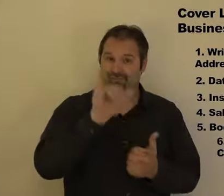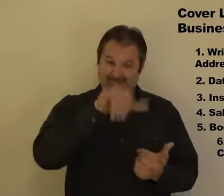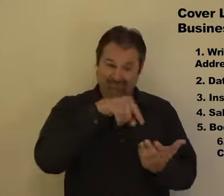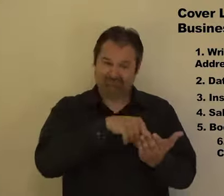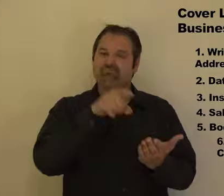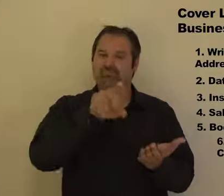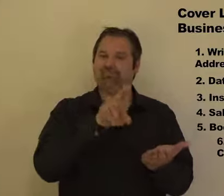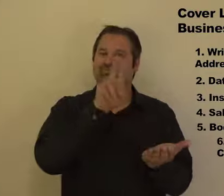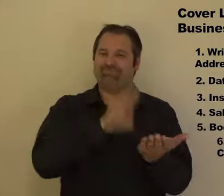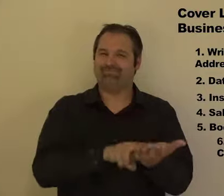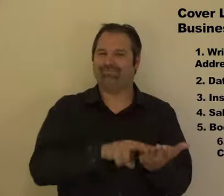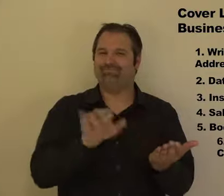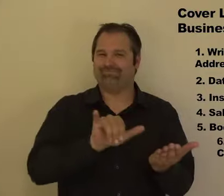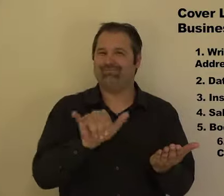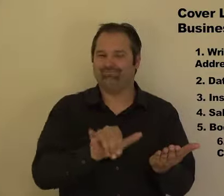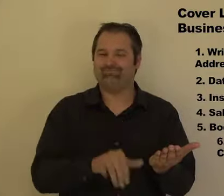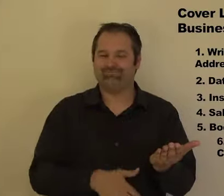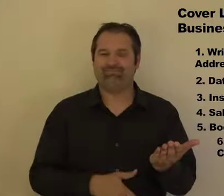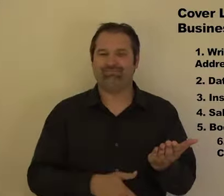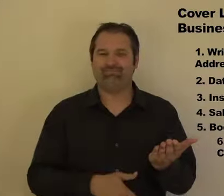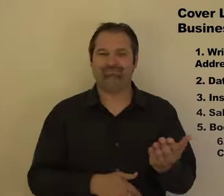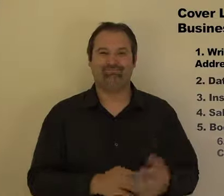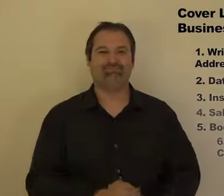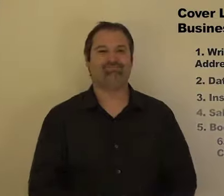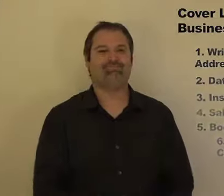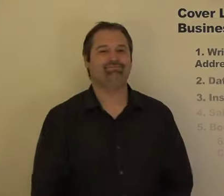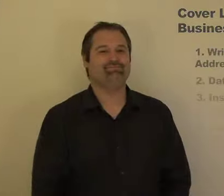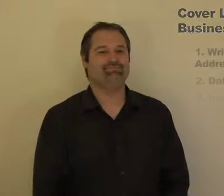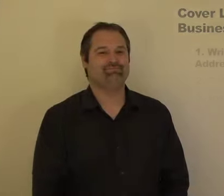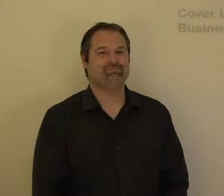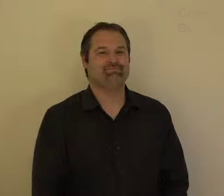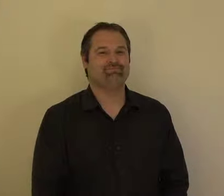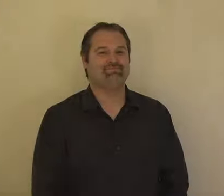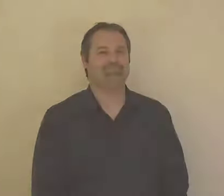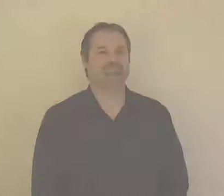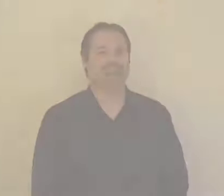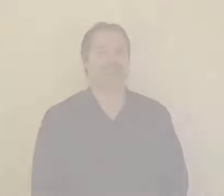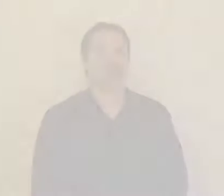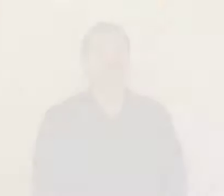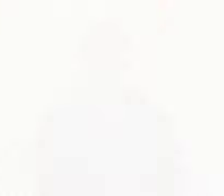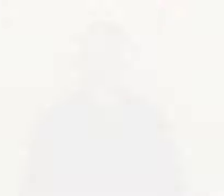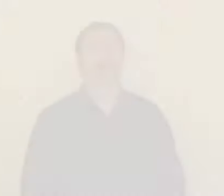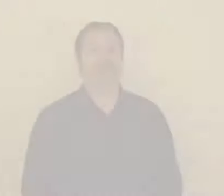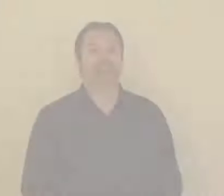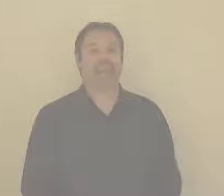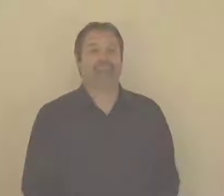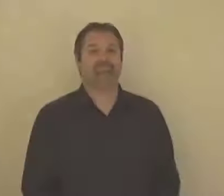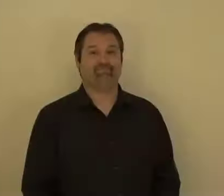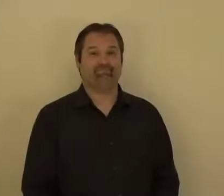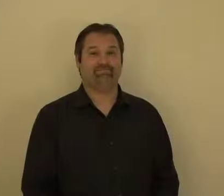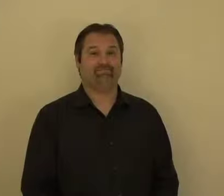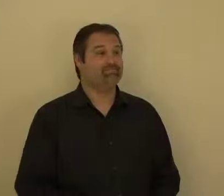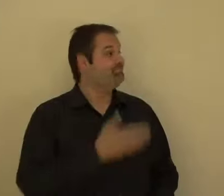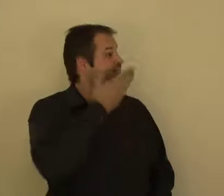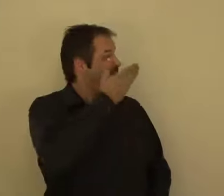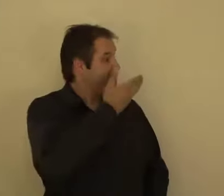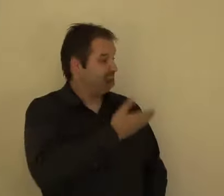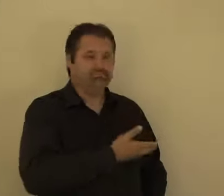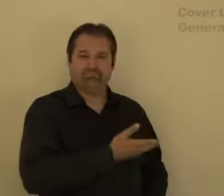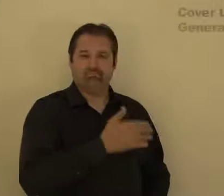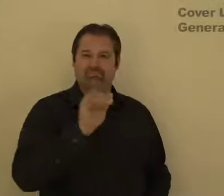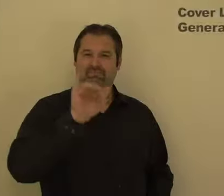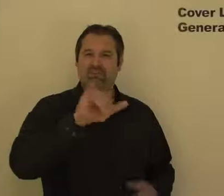Here are the general guidelines for writing a cover letter.